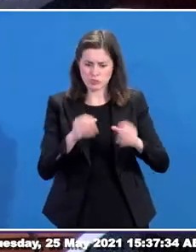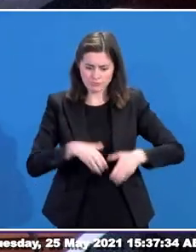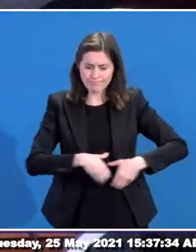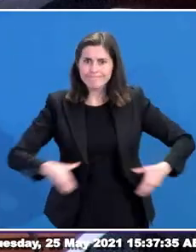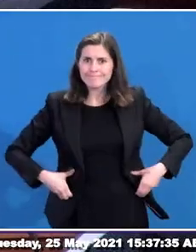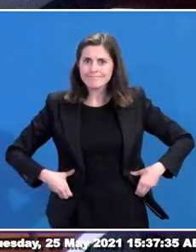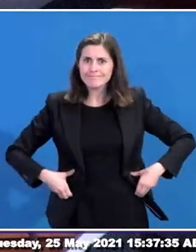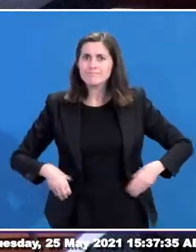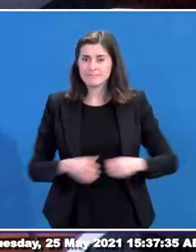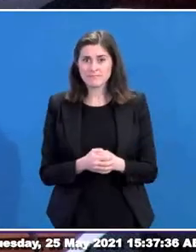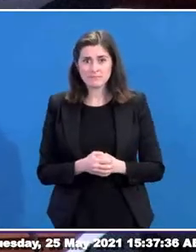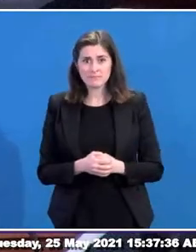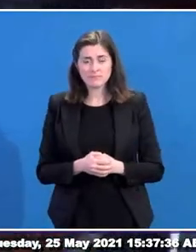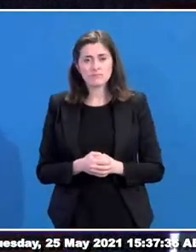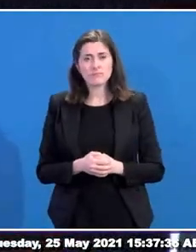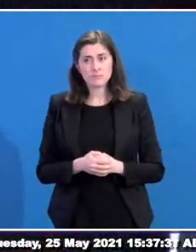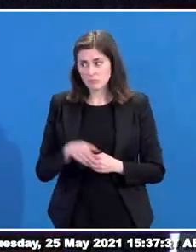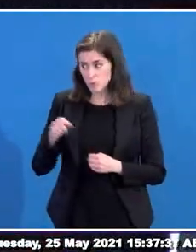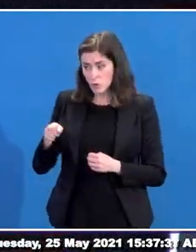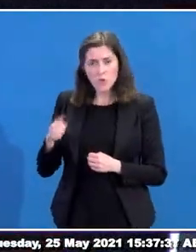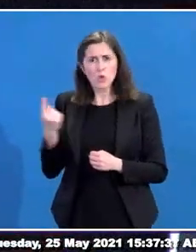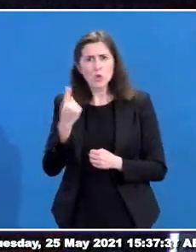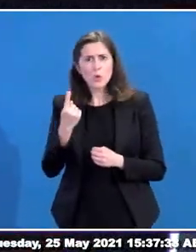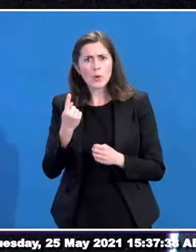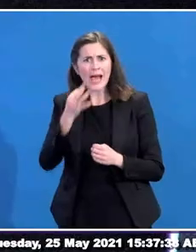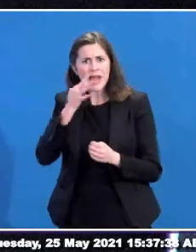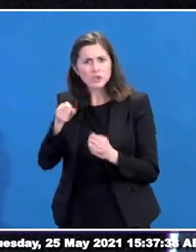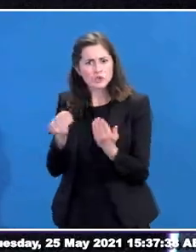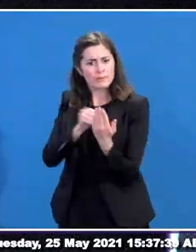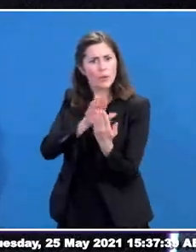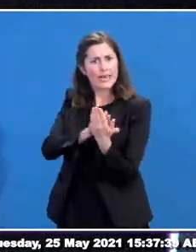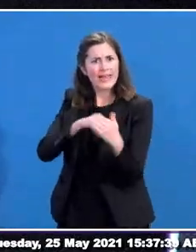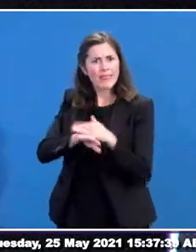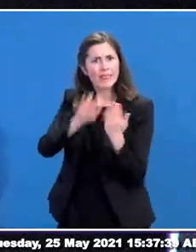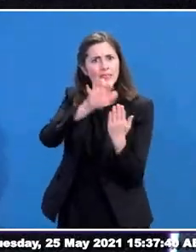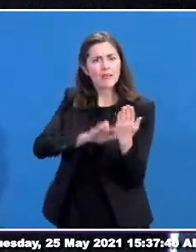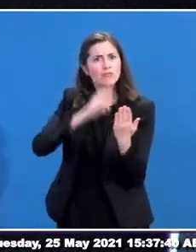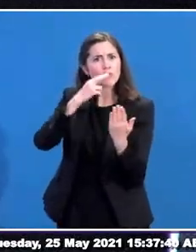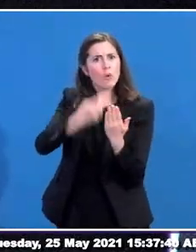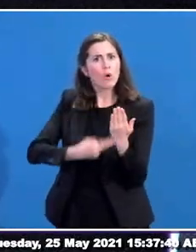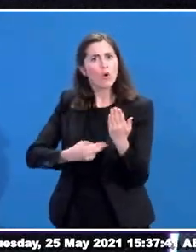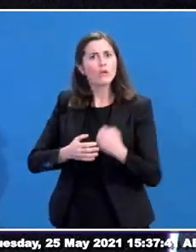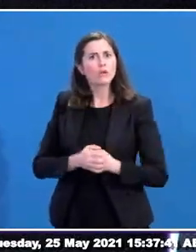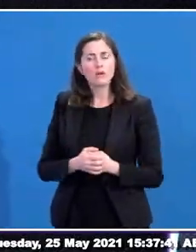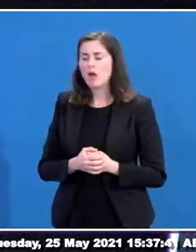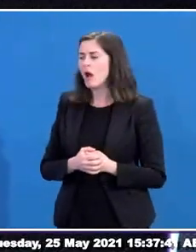Had you been asked to comment on that or is that something that --- That was an observation that came up.